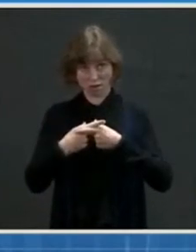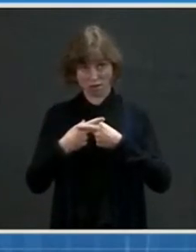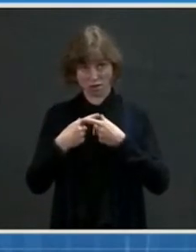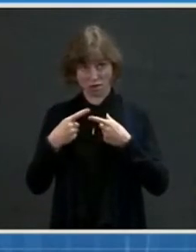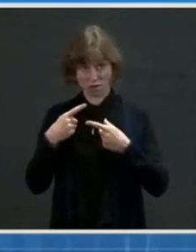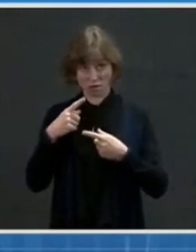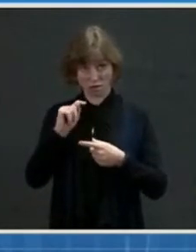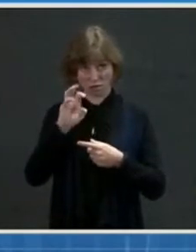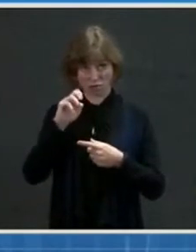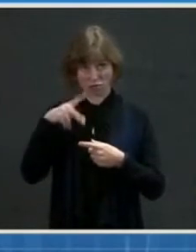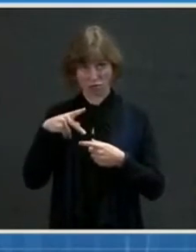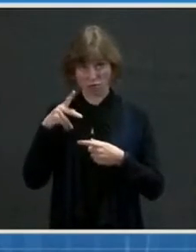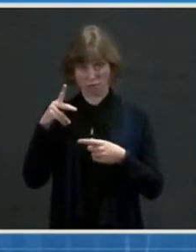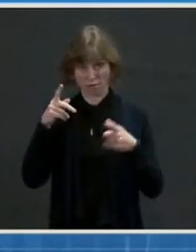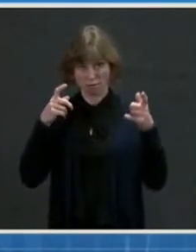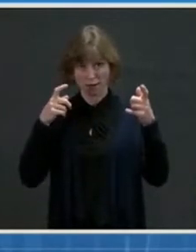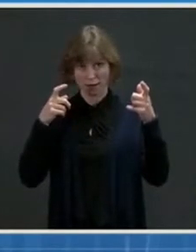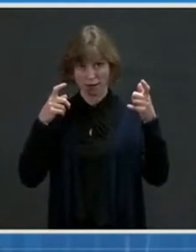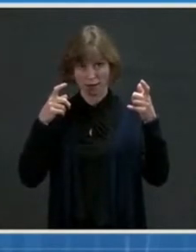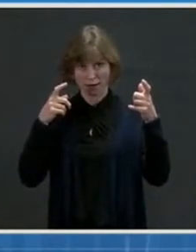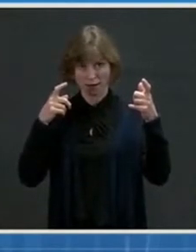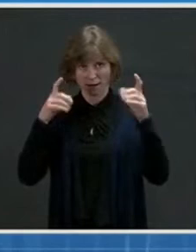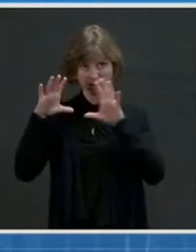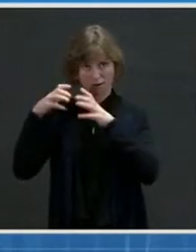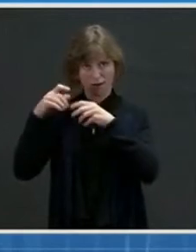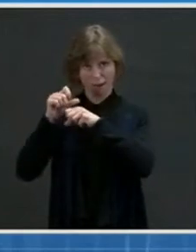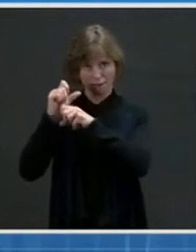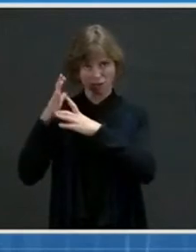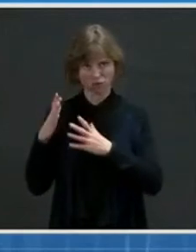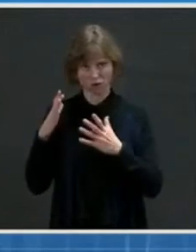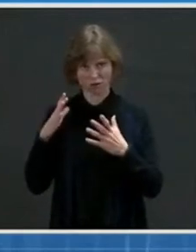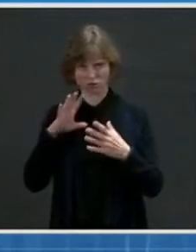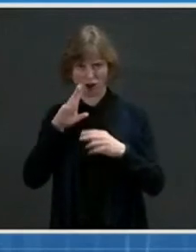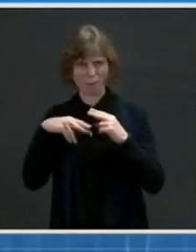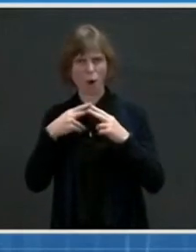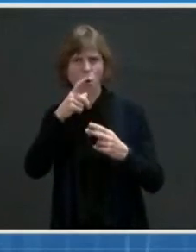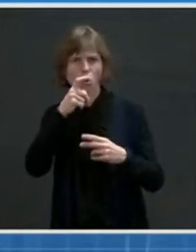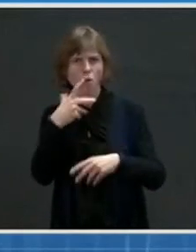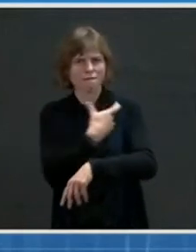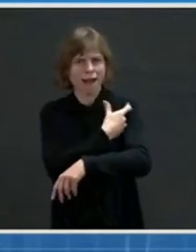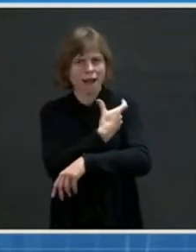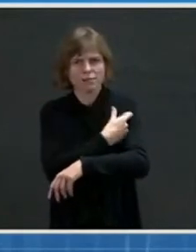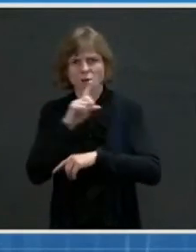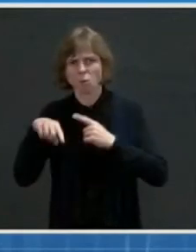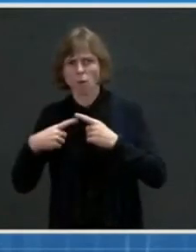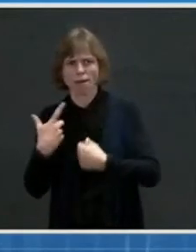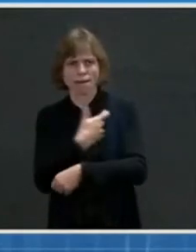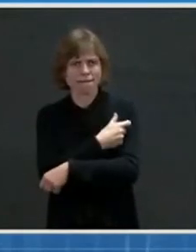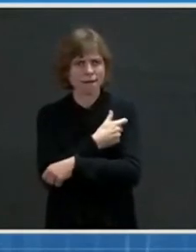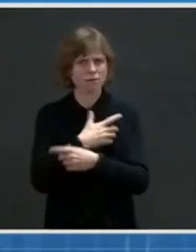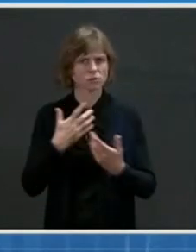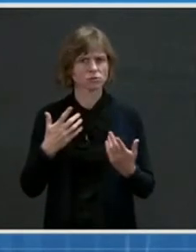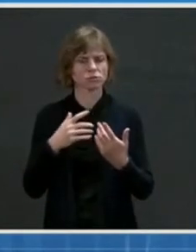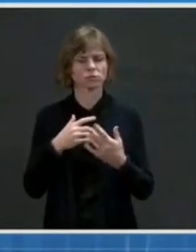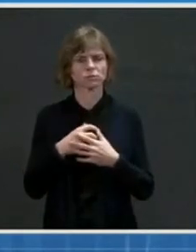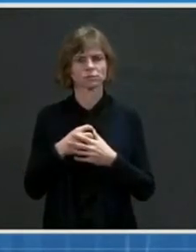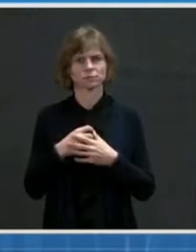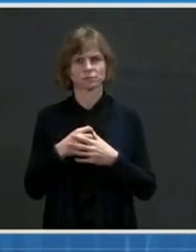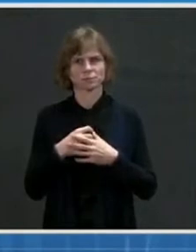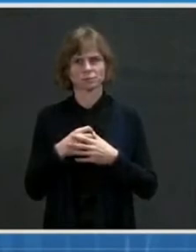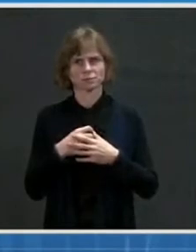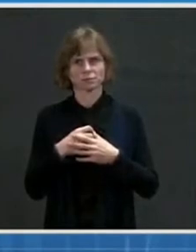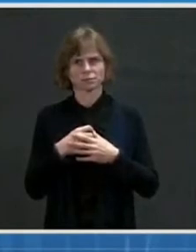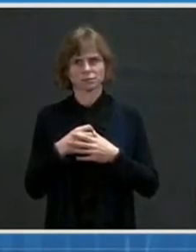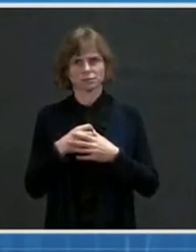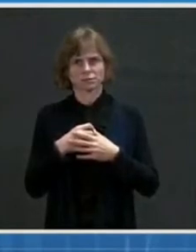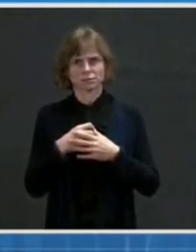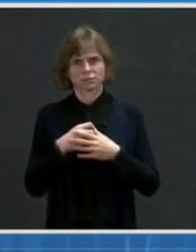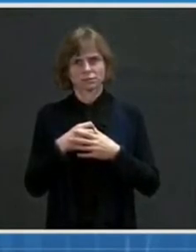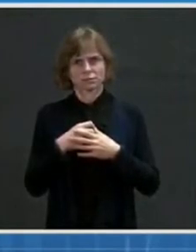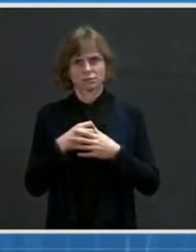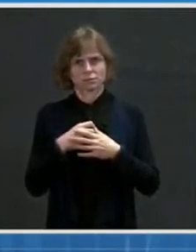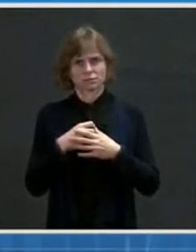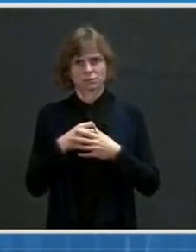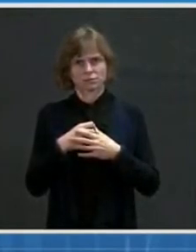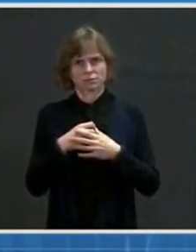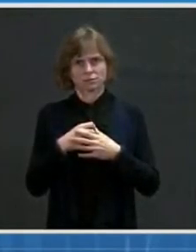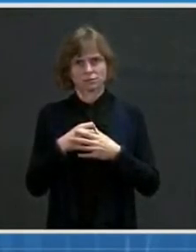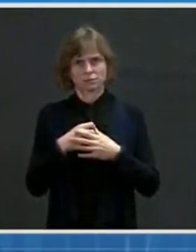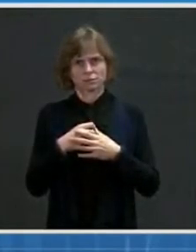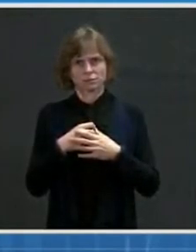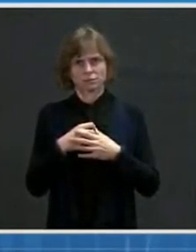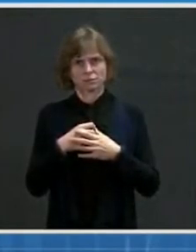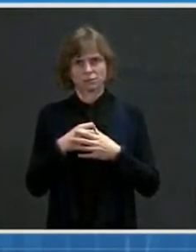CONTRASTS WITH THAT OF THE